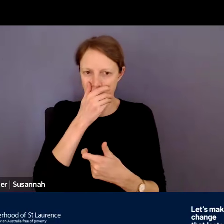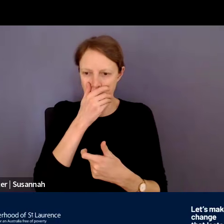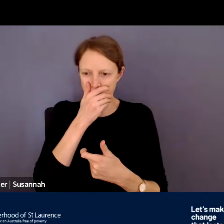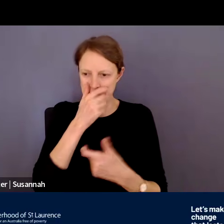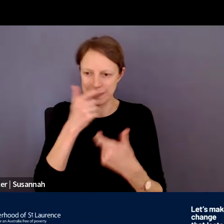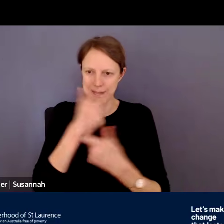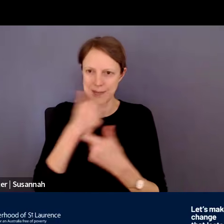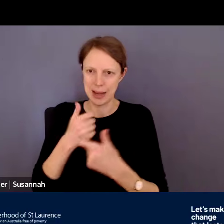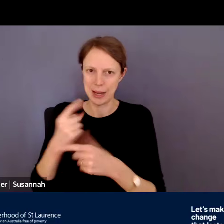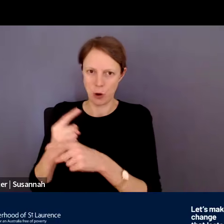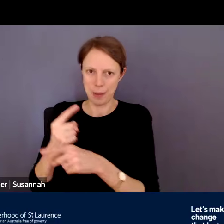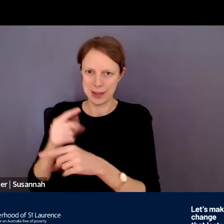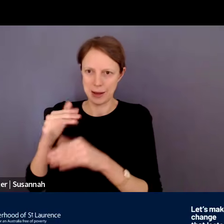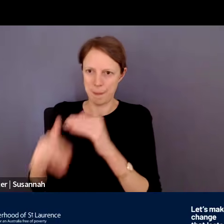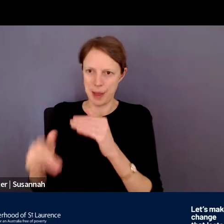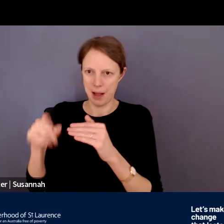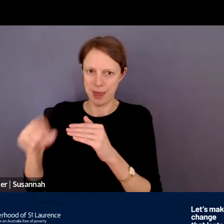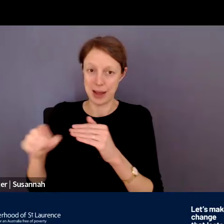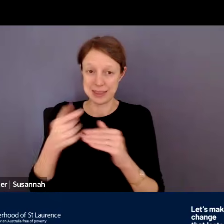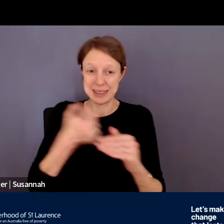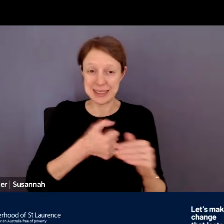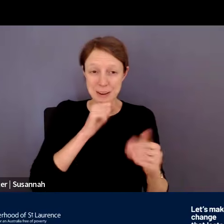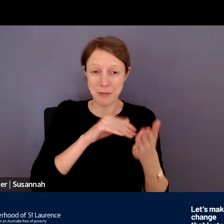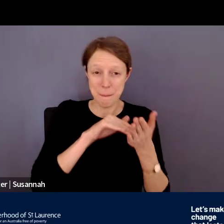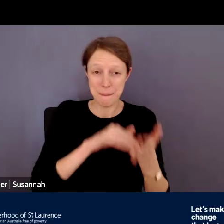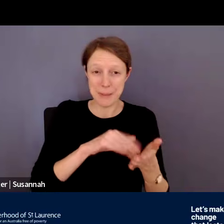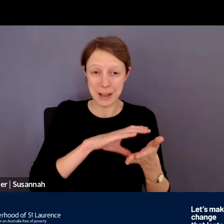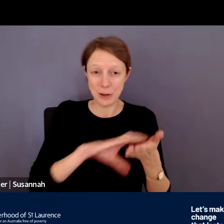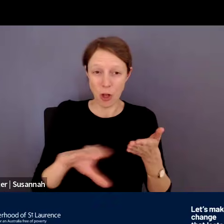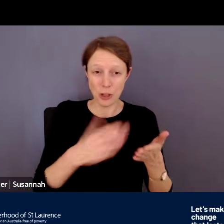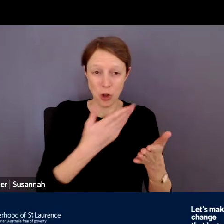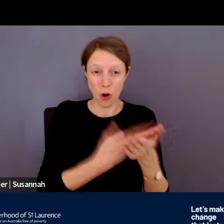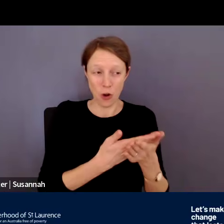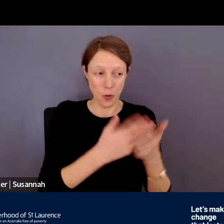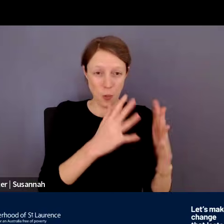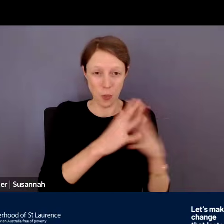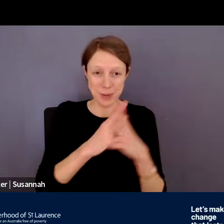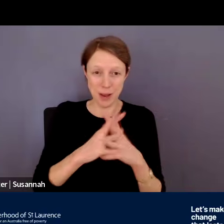a very expensive website if they spend that $600 billion on a website. Very, very confident they